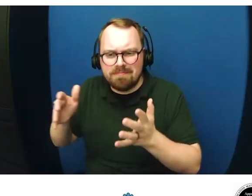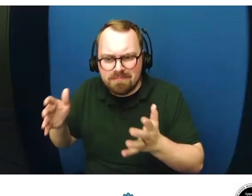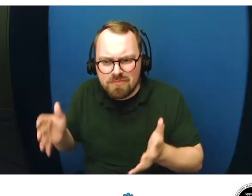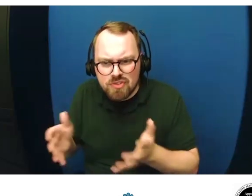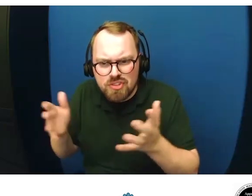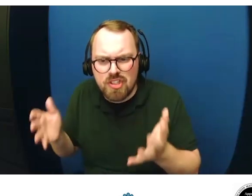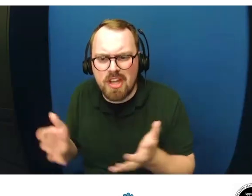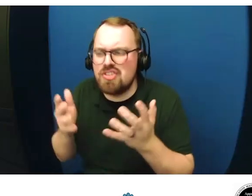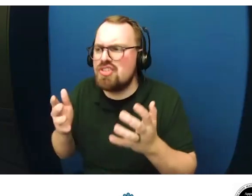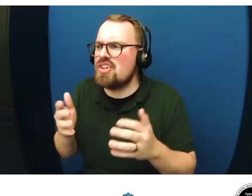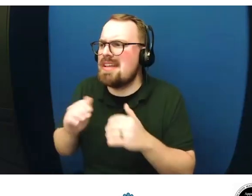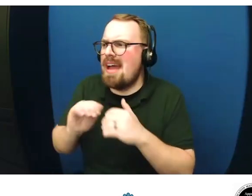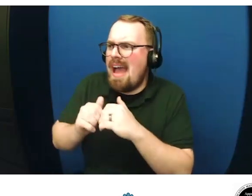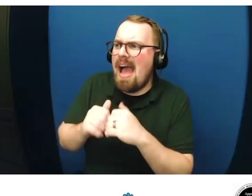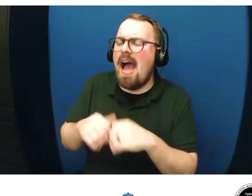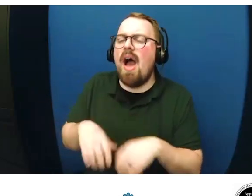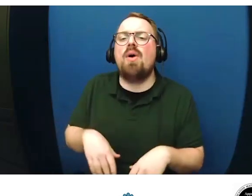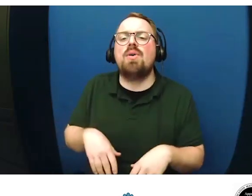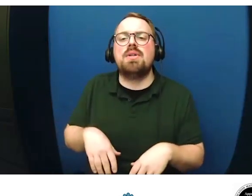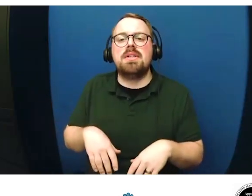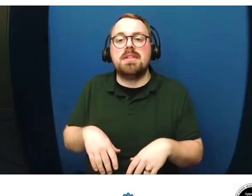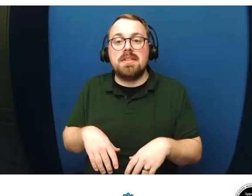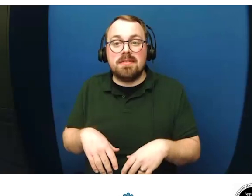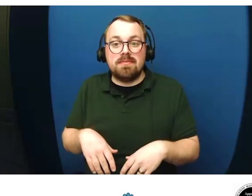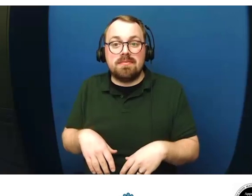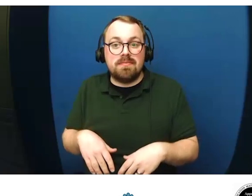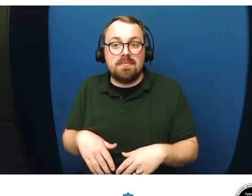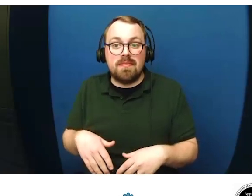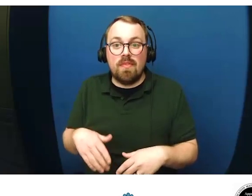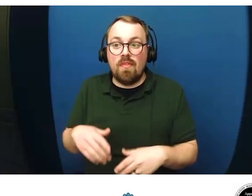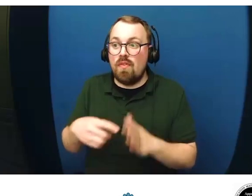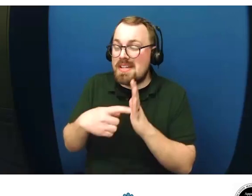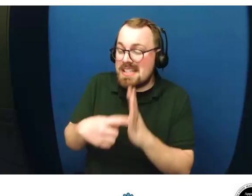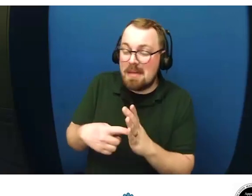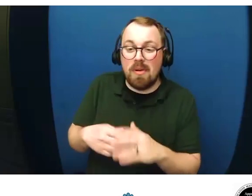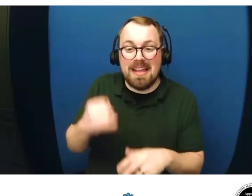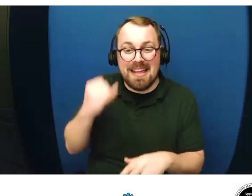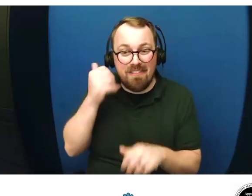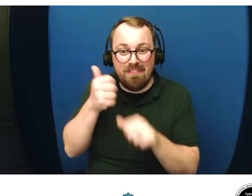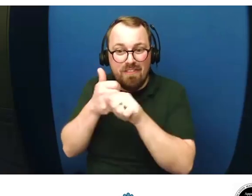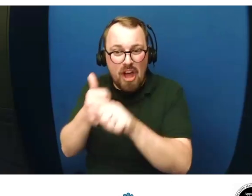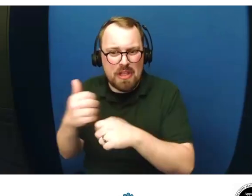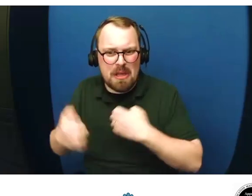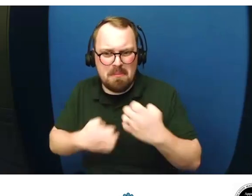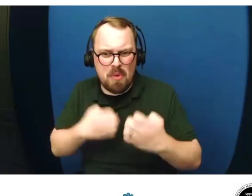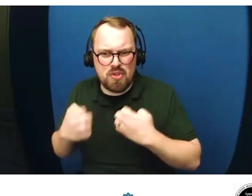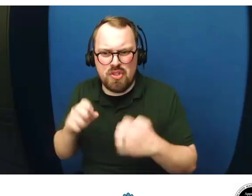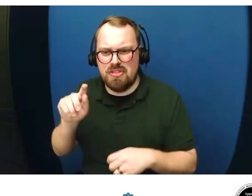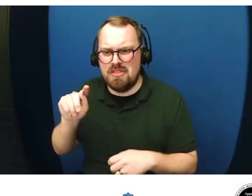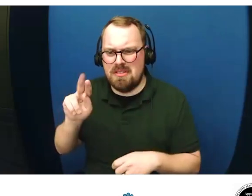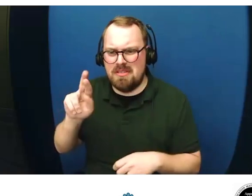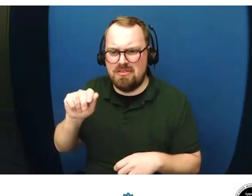Emotional Traces, BETS? If Bodily Emotional Traces is not a familiar term to you,